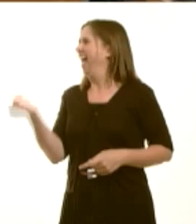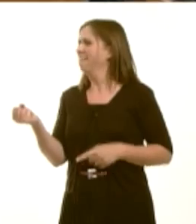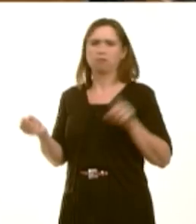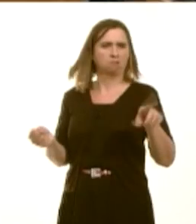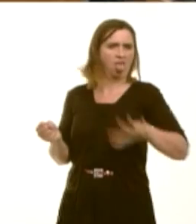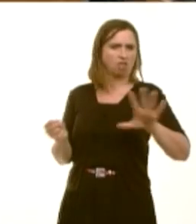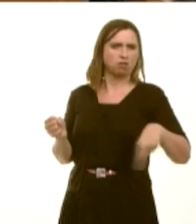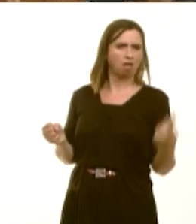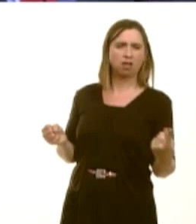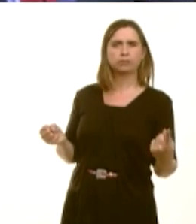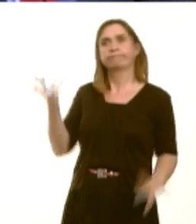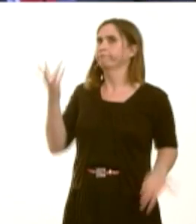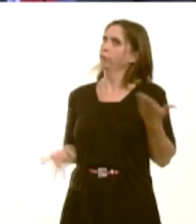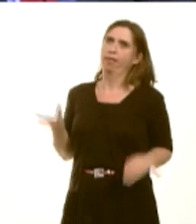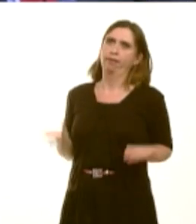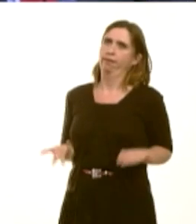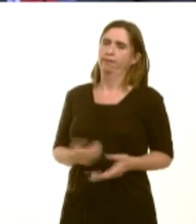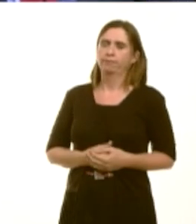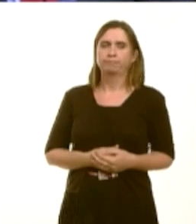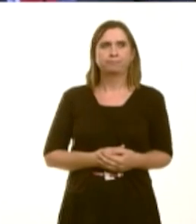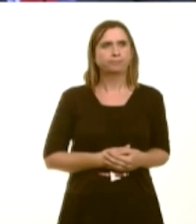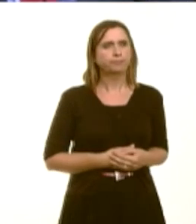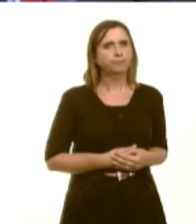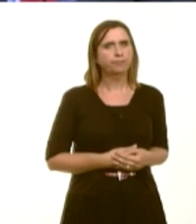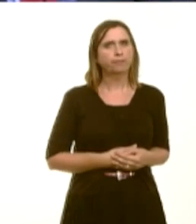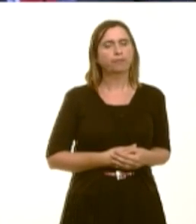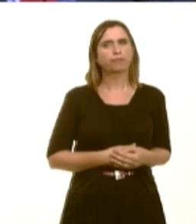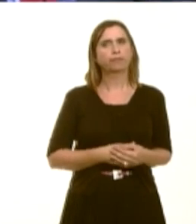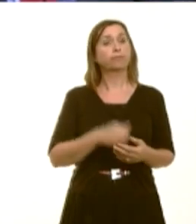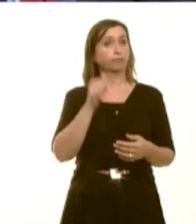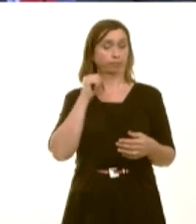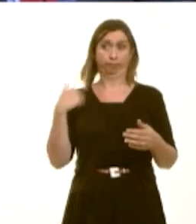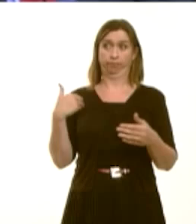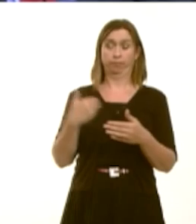fund, of course, that has been in place for some years now. In terms of the cancer drugs